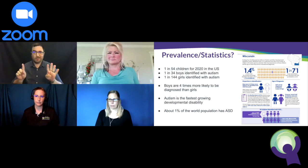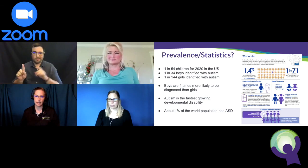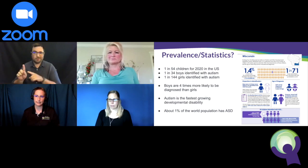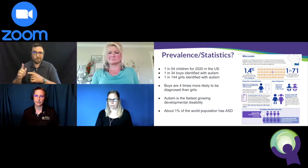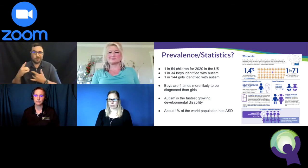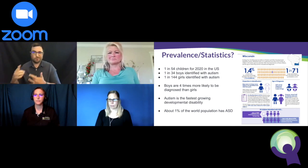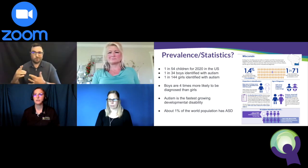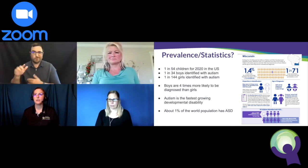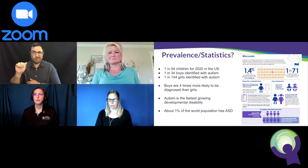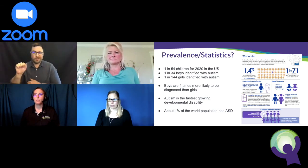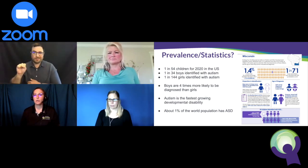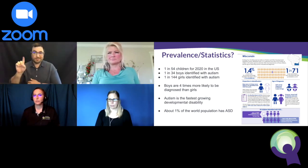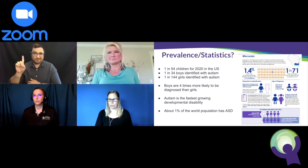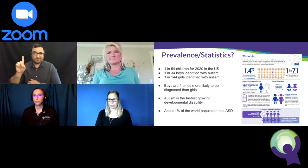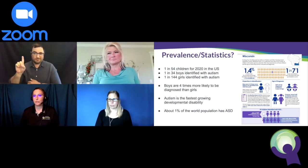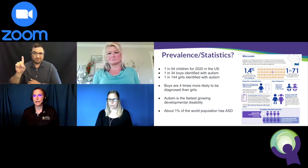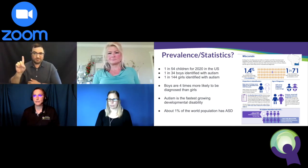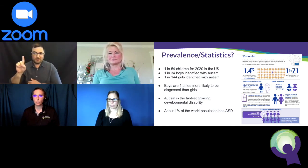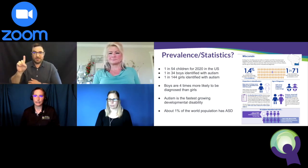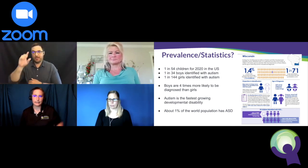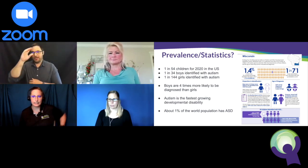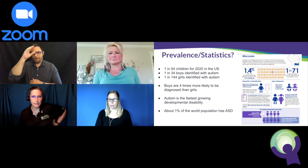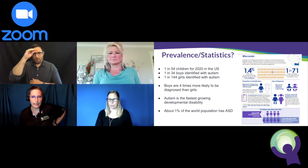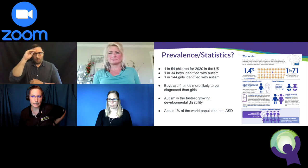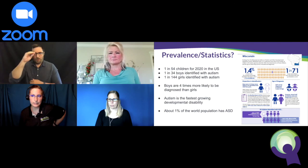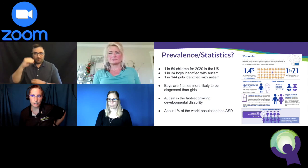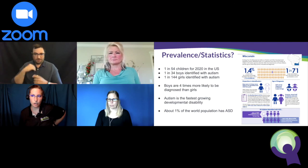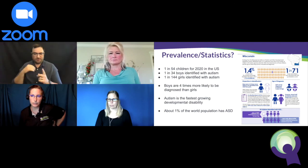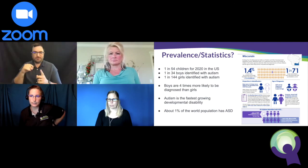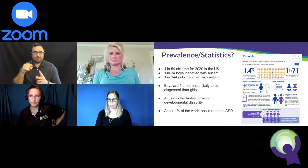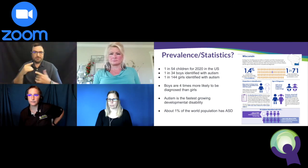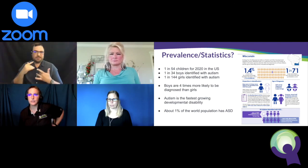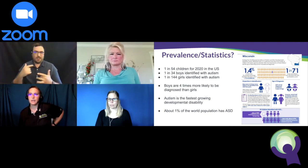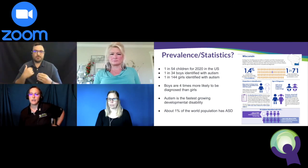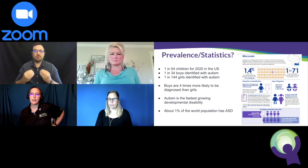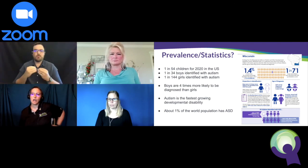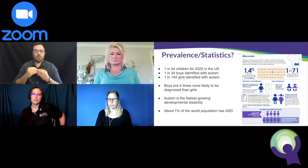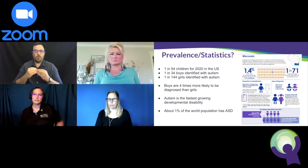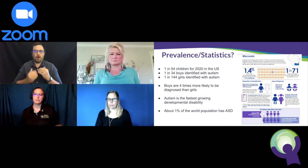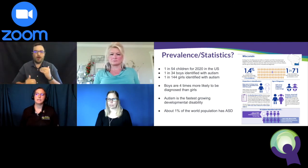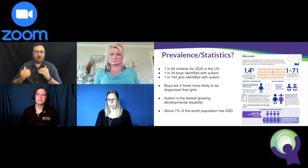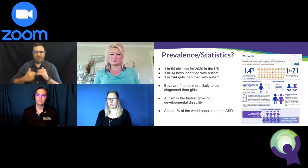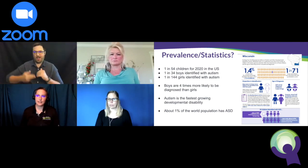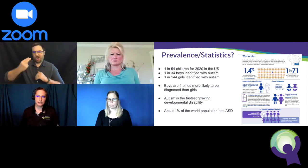Boys are four times more likely to be diagnosed than girls. Autism is the fastest growing